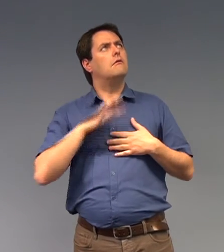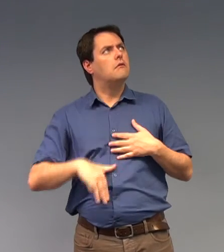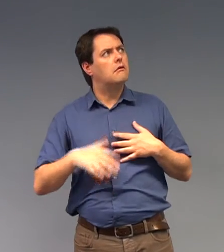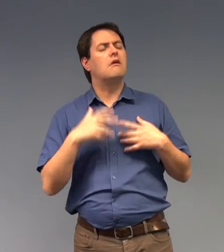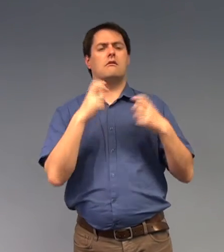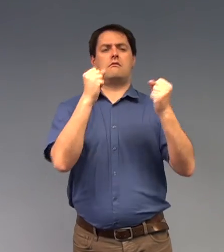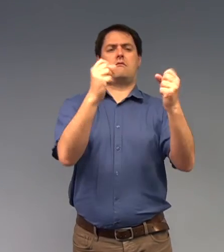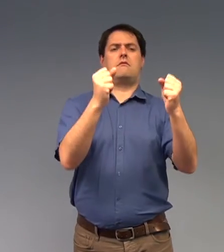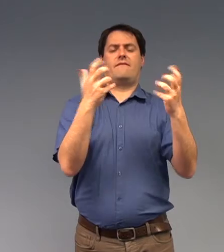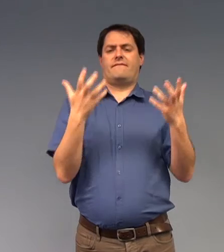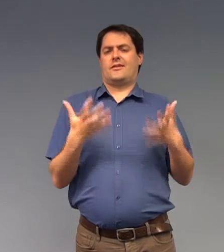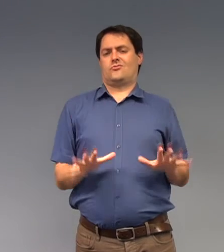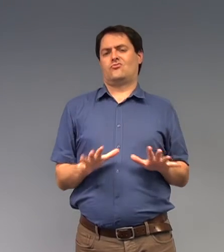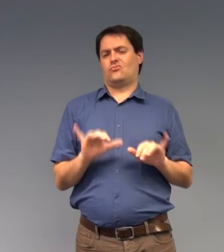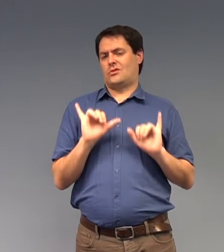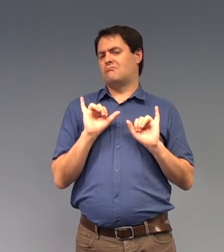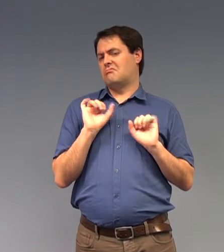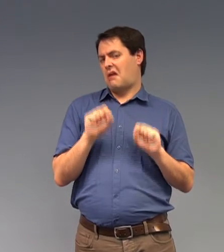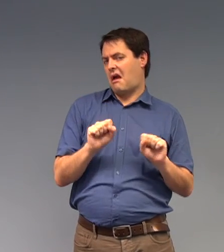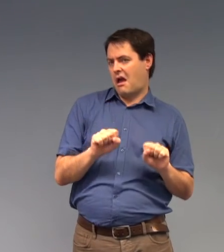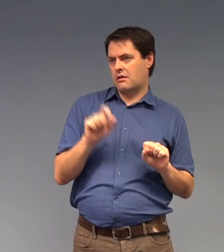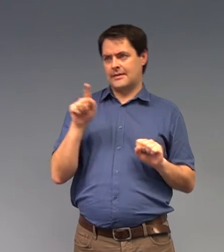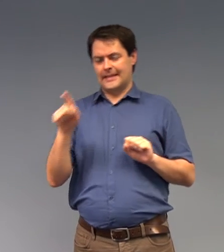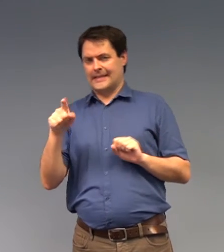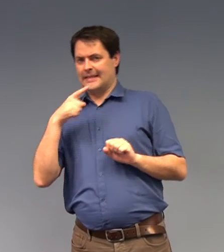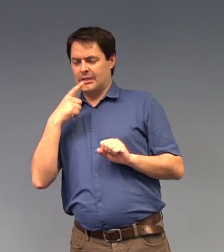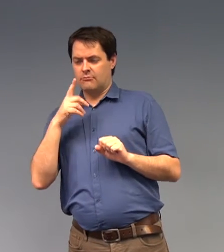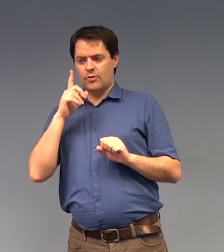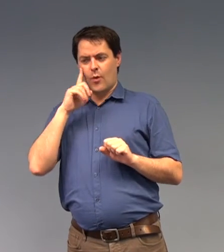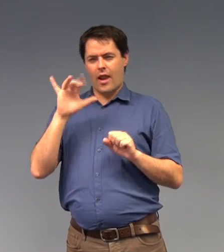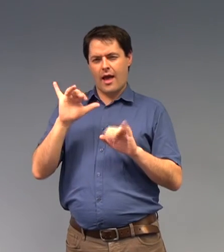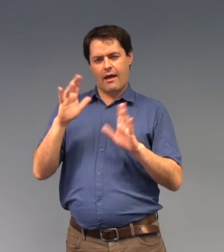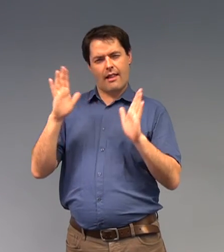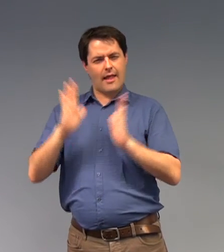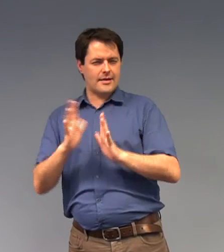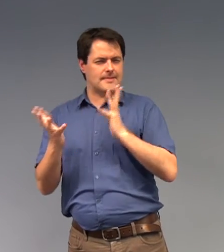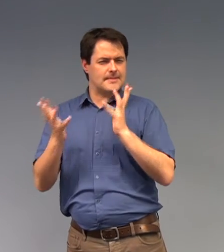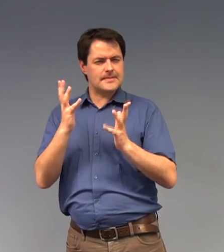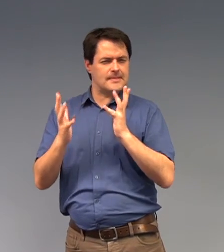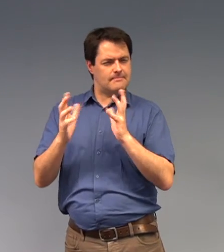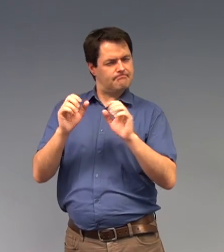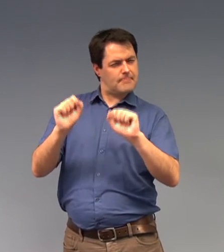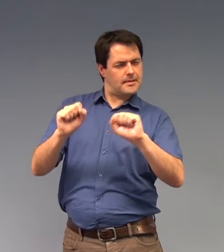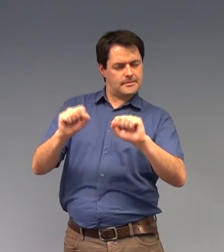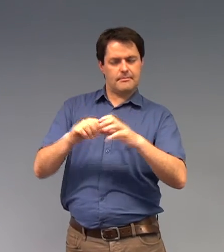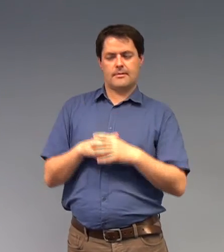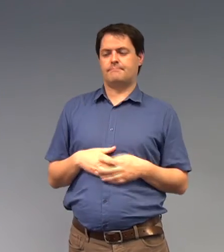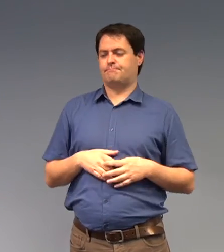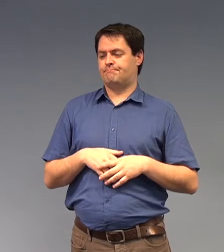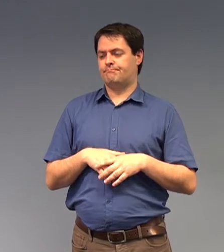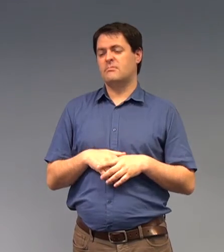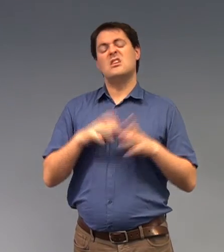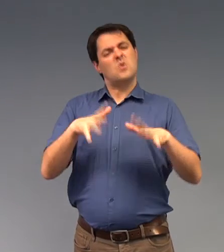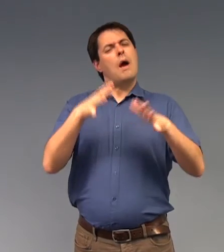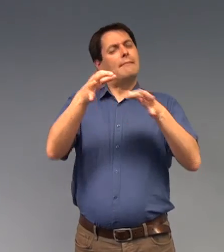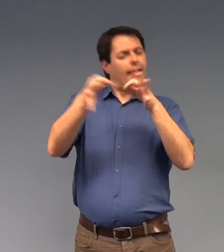to make a different decision that is pragmatically understood clearly. And it may be that that Deaf people who grew up in the community are more able